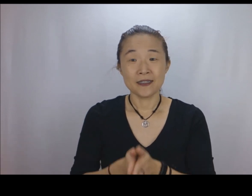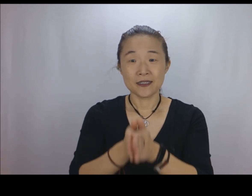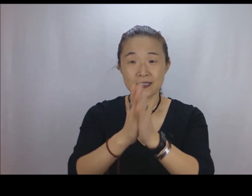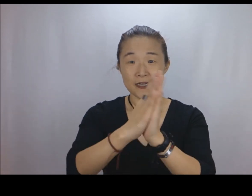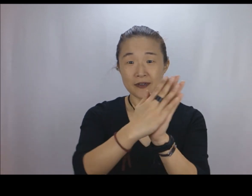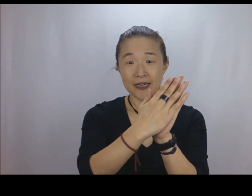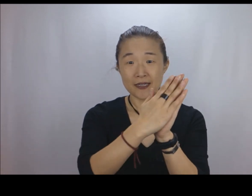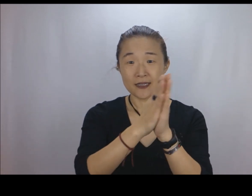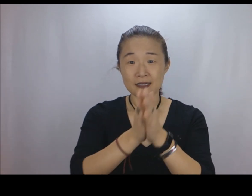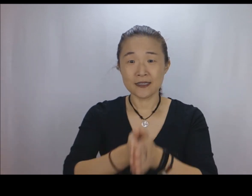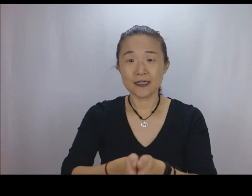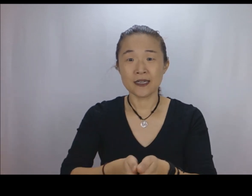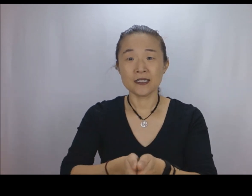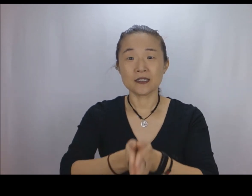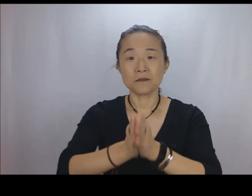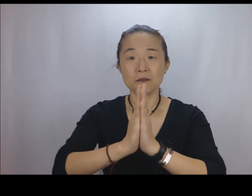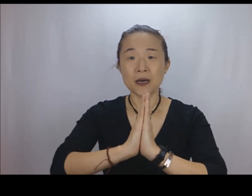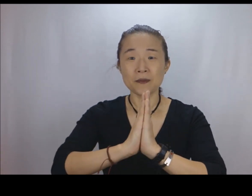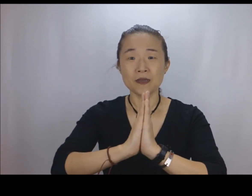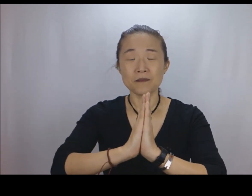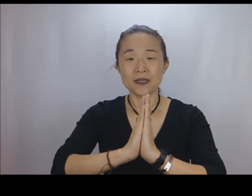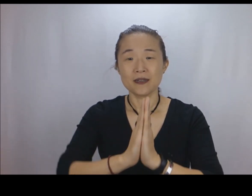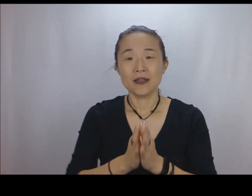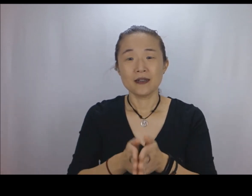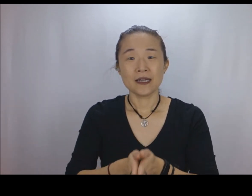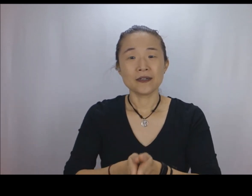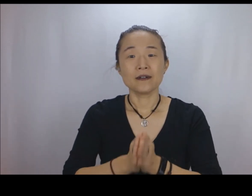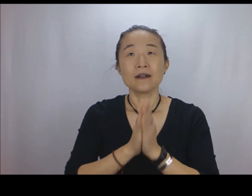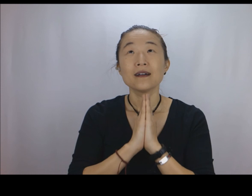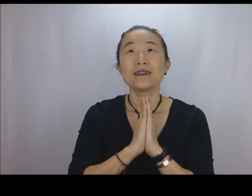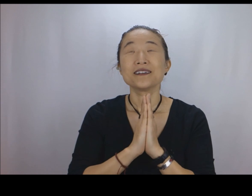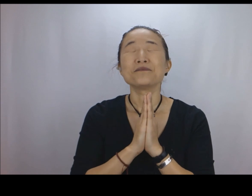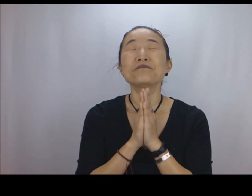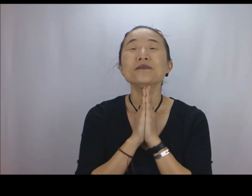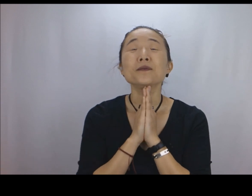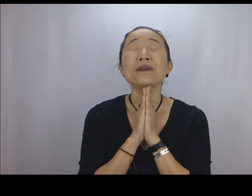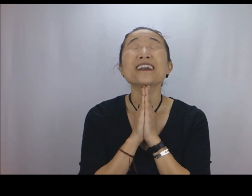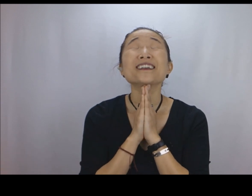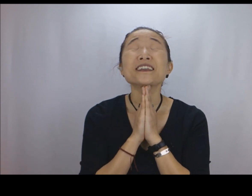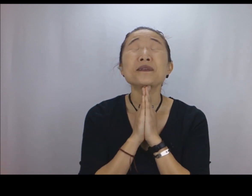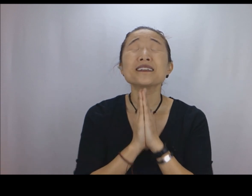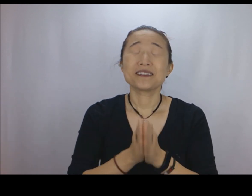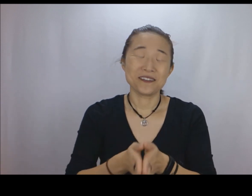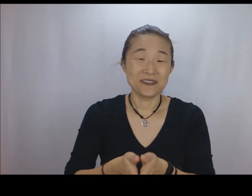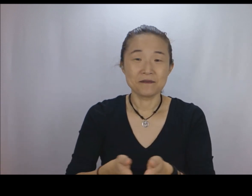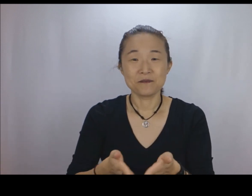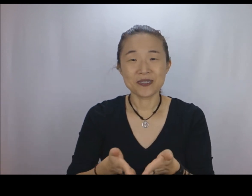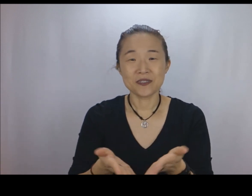And you just take your hand like this and you just pop them up like you're you're begging someone so